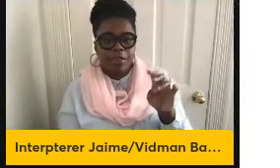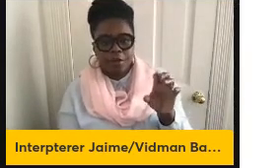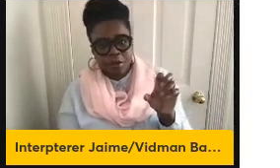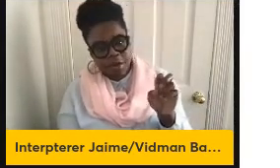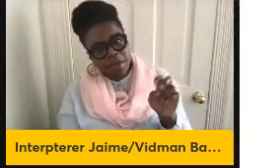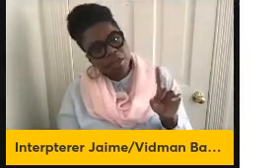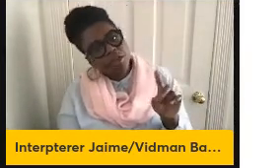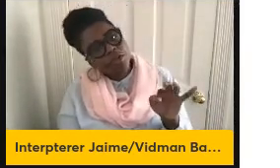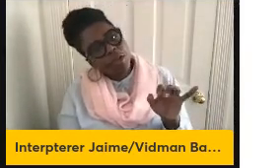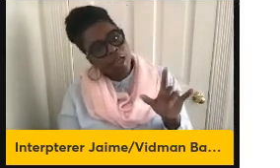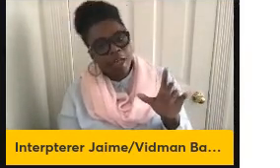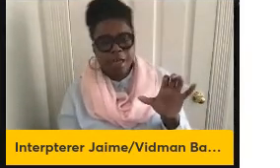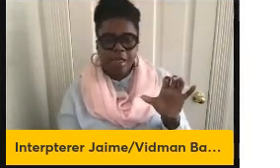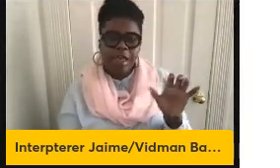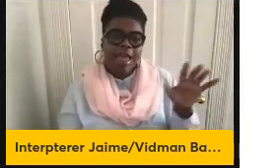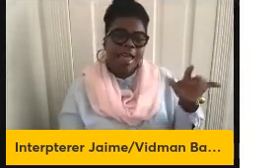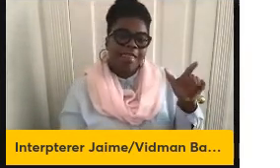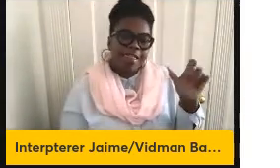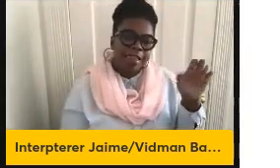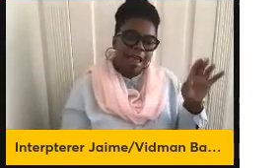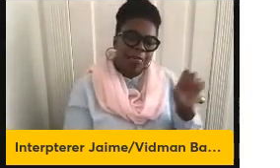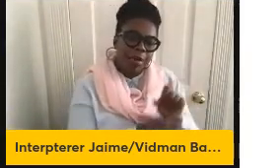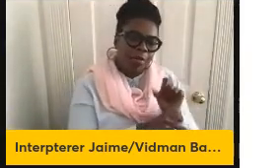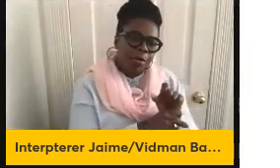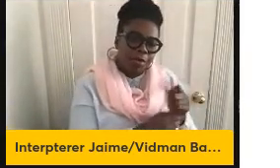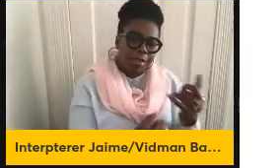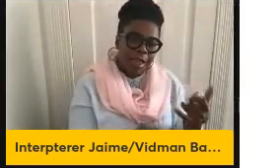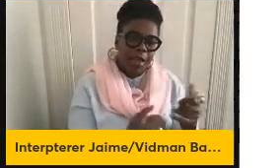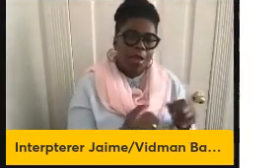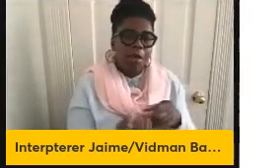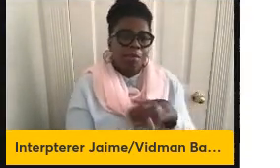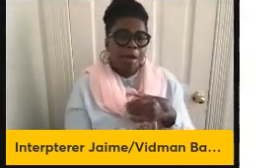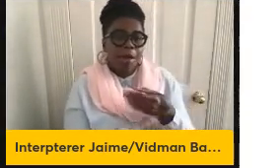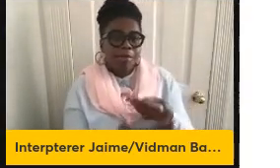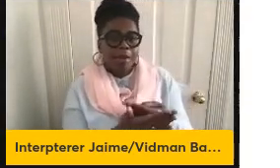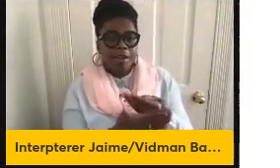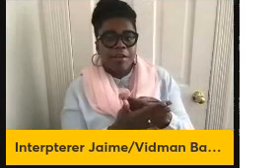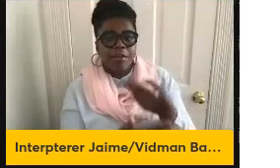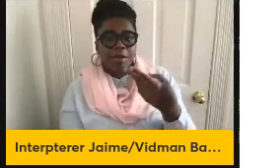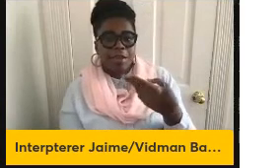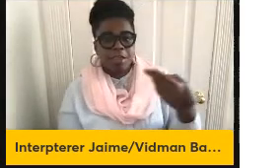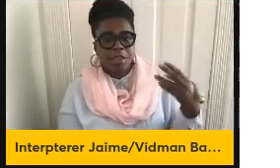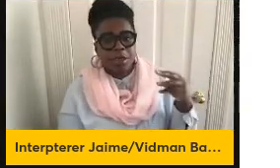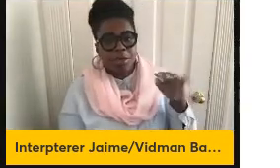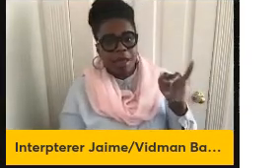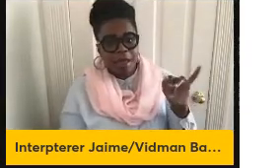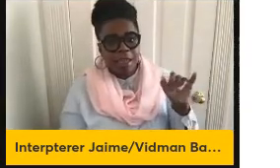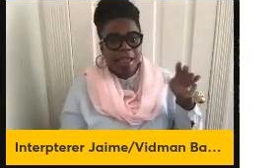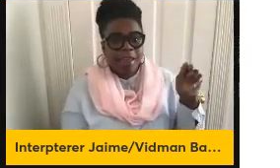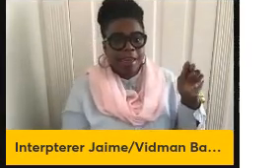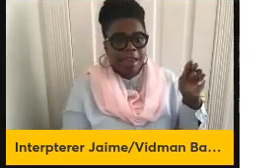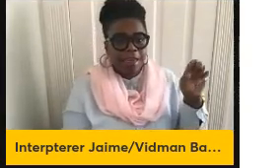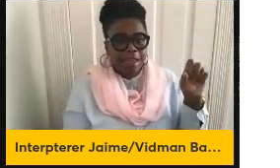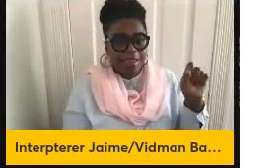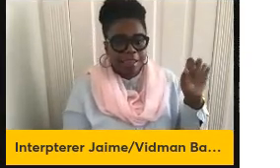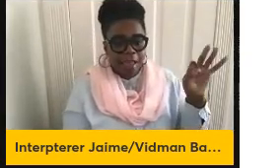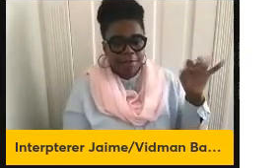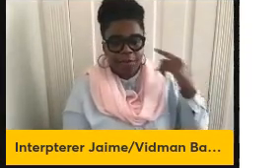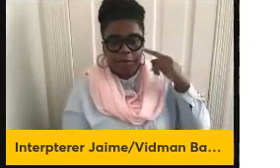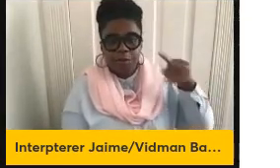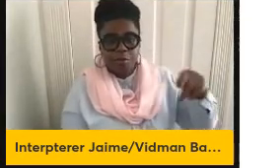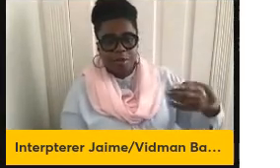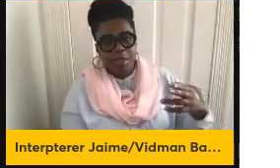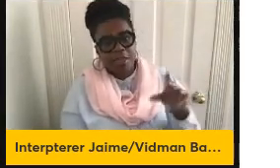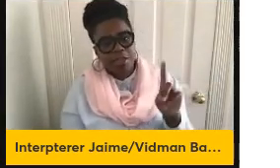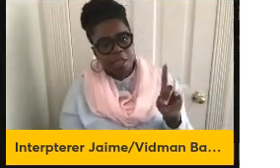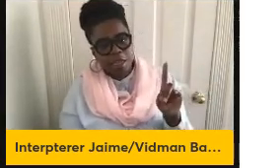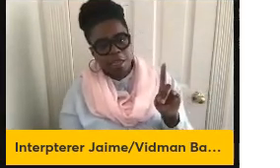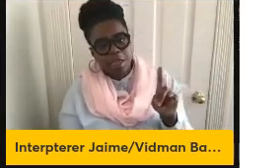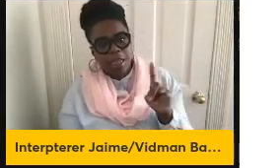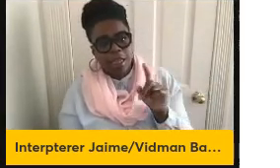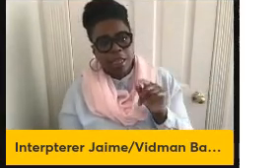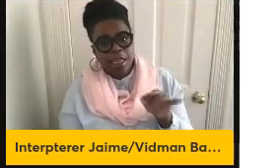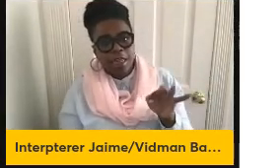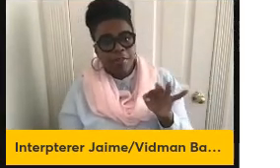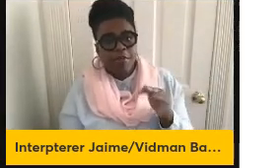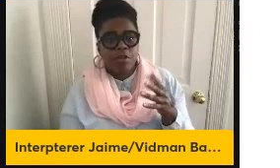lab here that I work with my funding from HHMI for my postdoc, and the NSF for my PhD. And if anybody would like to contact me,